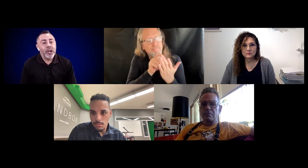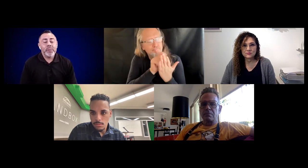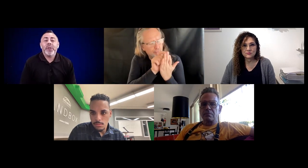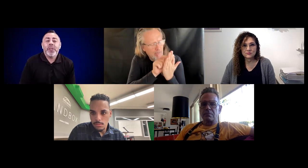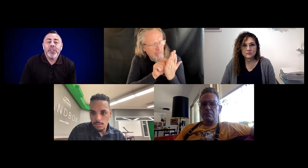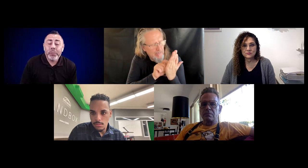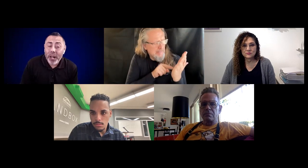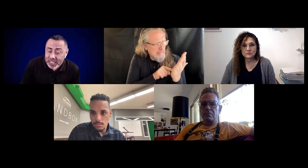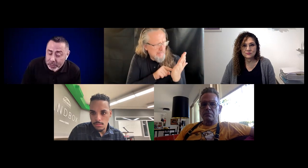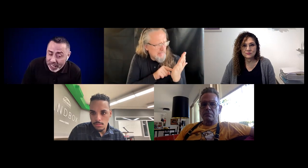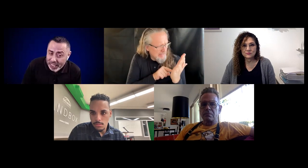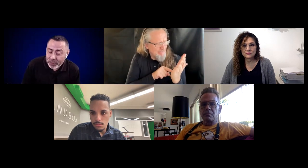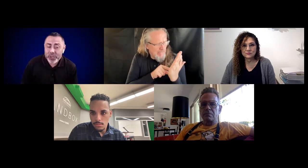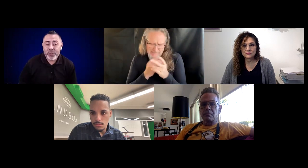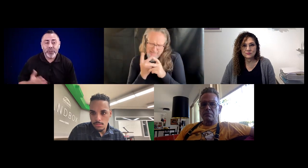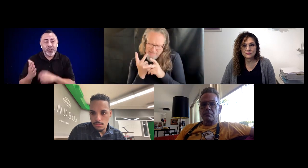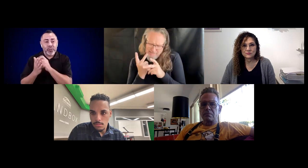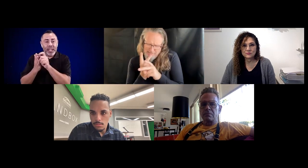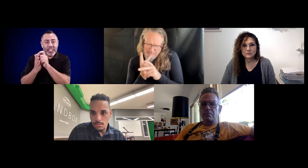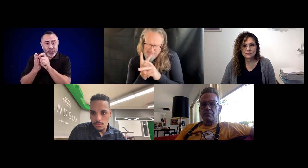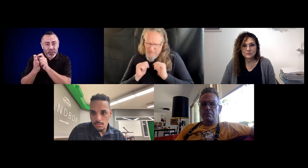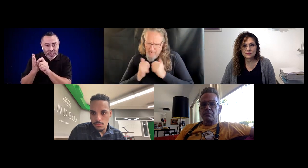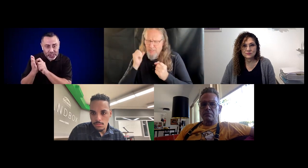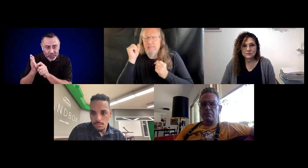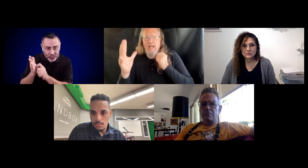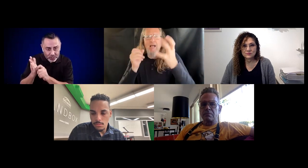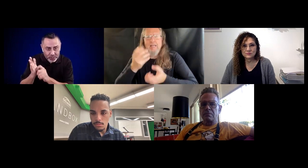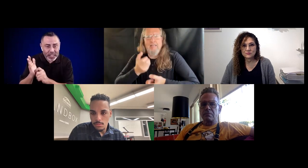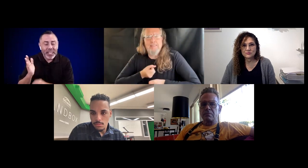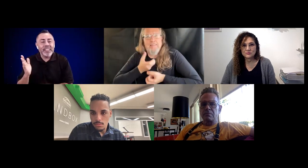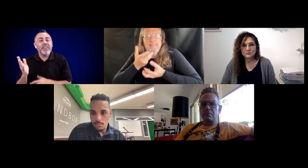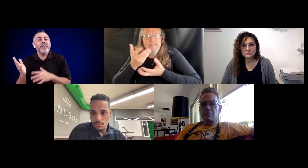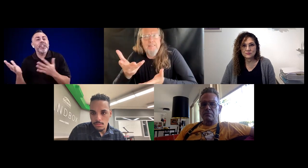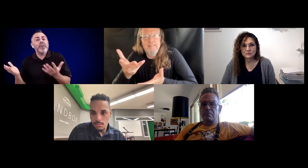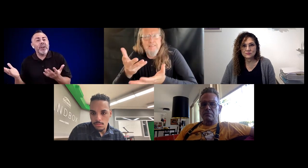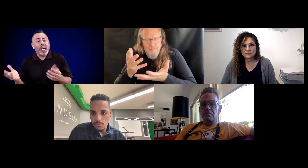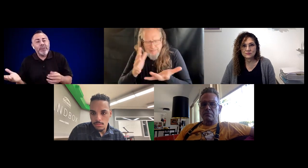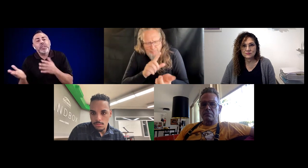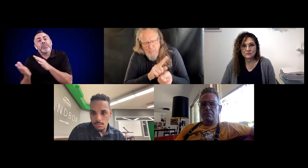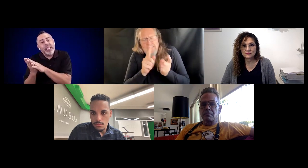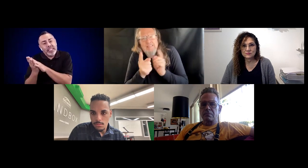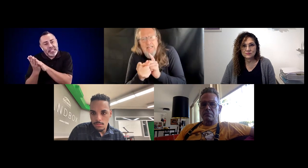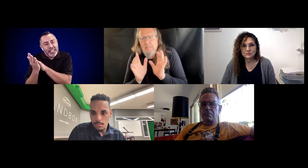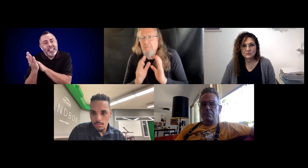Now the process back then was to first write it into English, and then figure out how to express the English into American sign language.